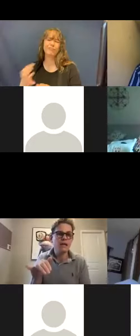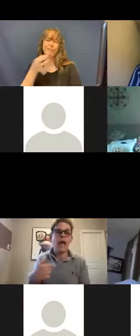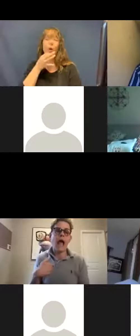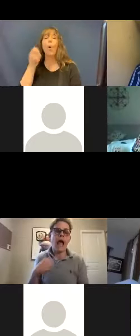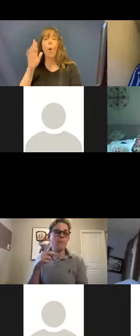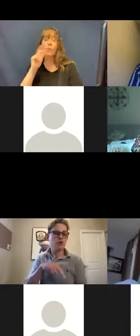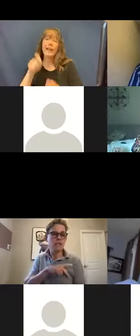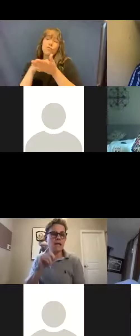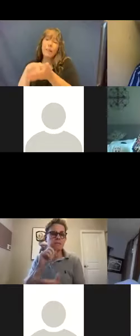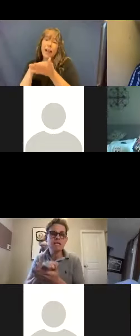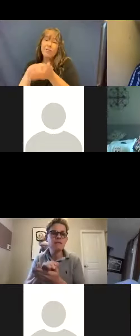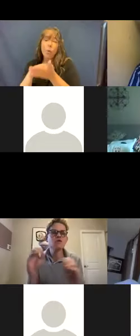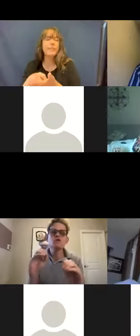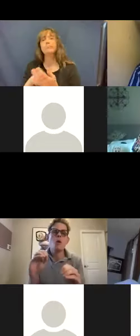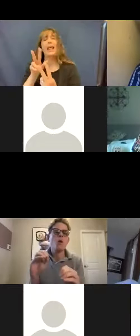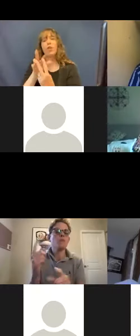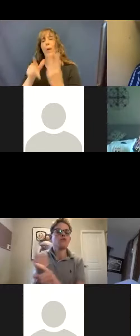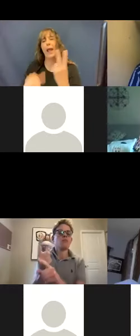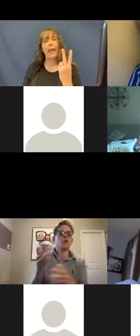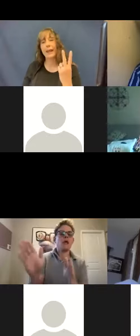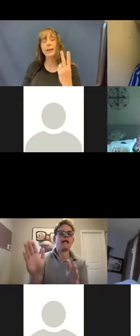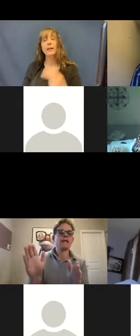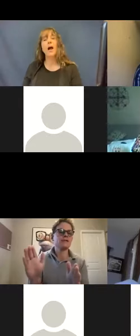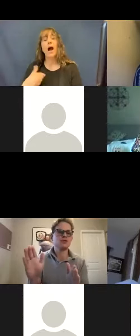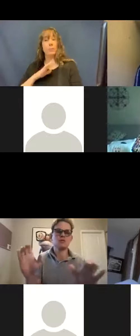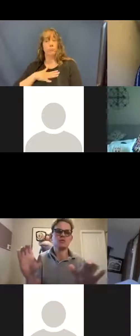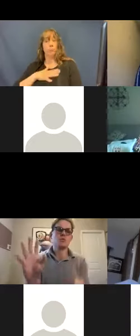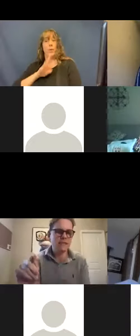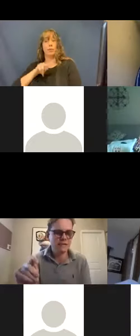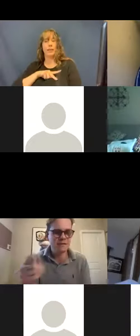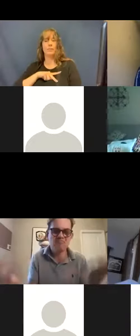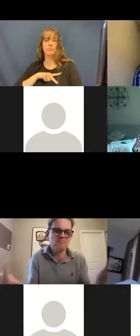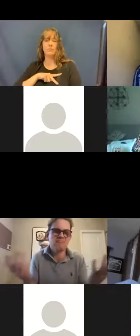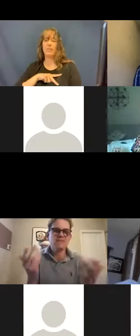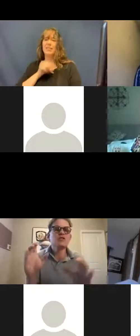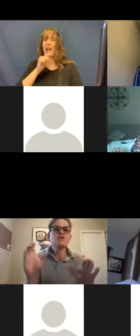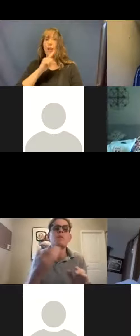forth. Either way. I personally have I don't think there's no right or wrong answer for